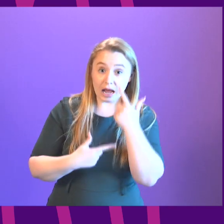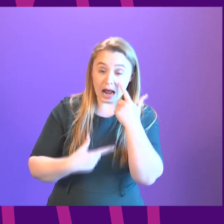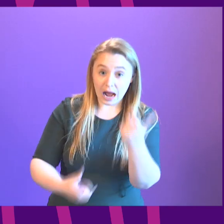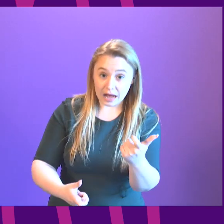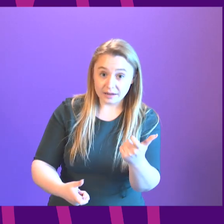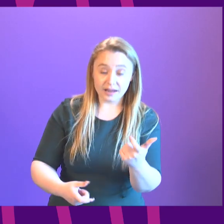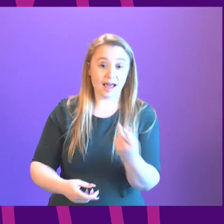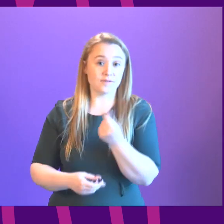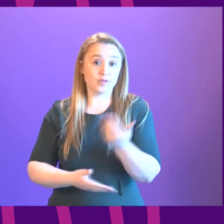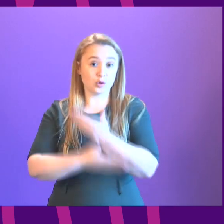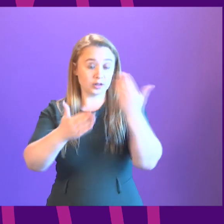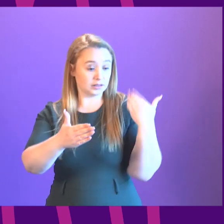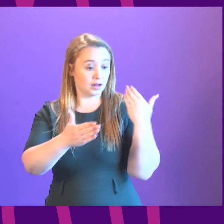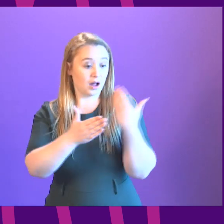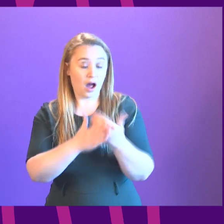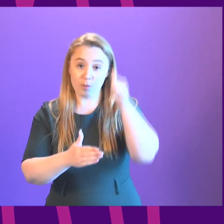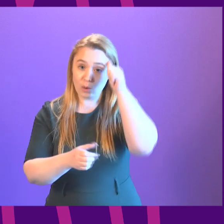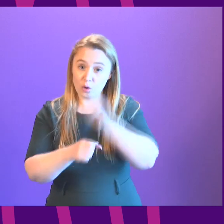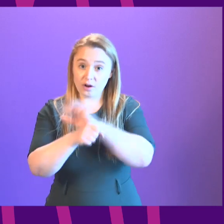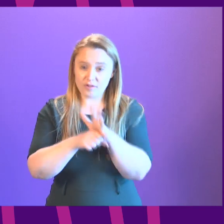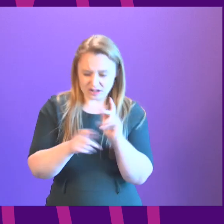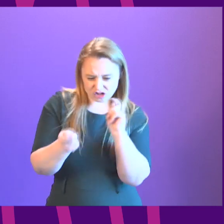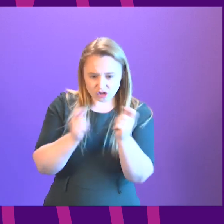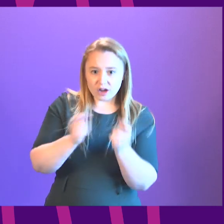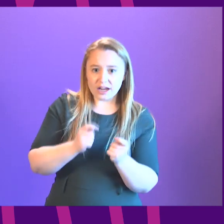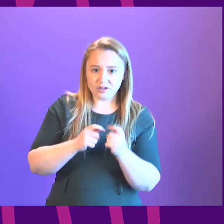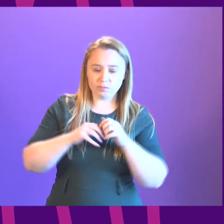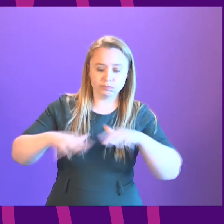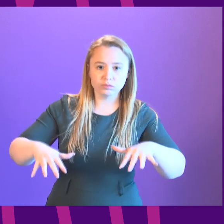it can be. We do not yet understand everything about this new strain.